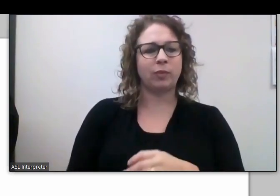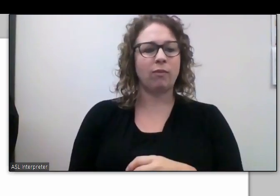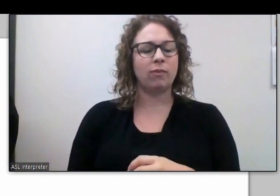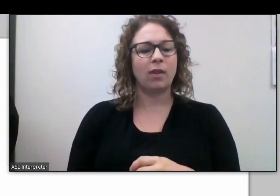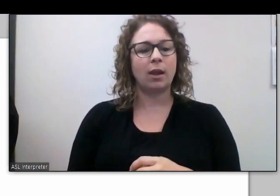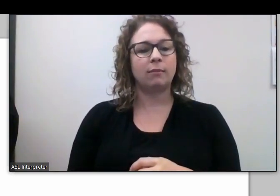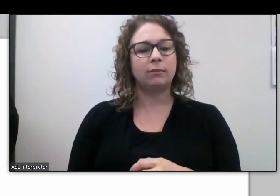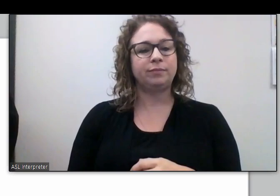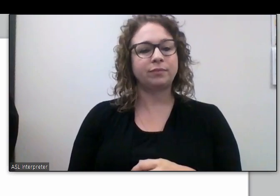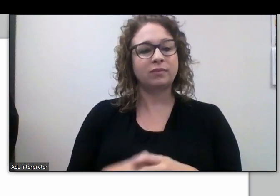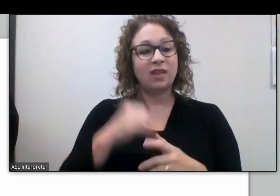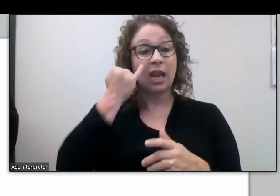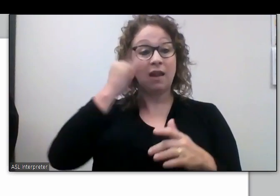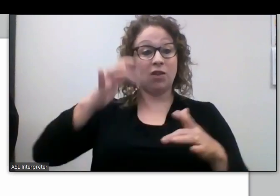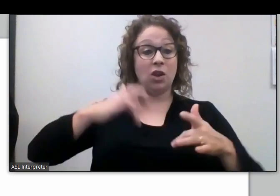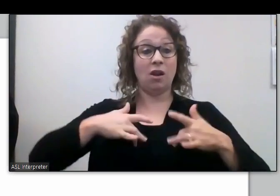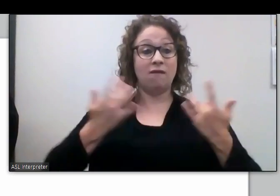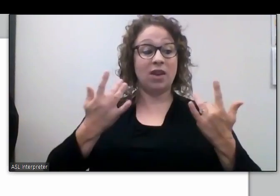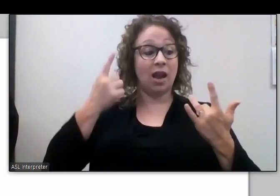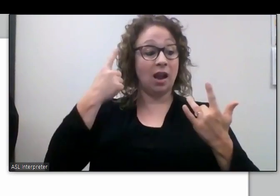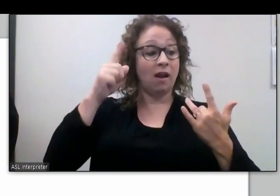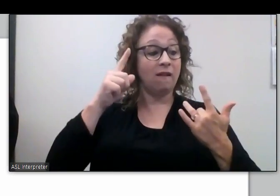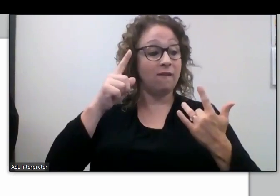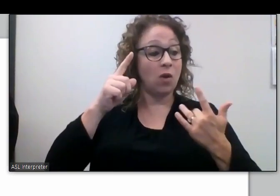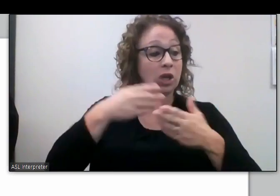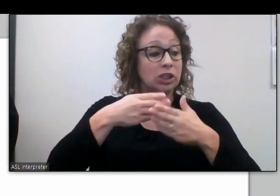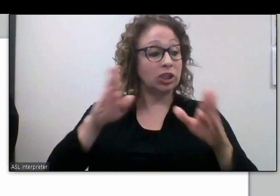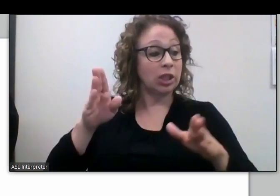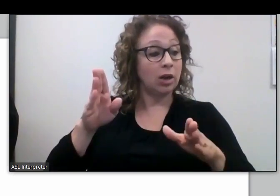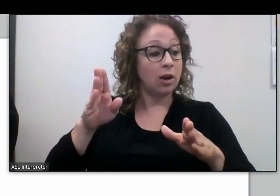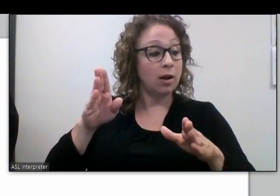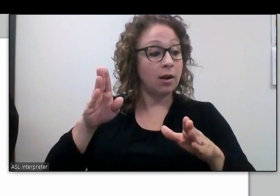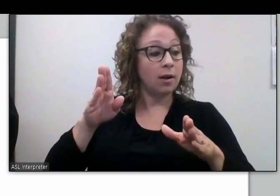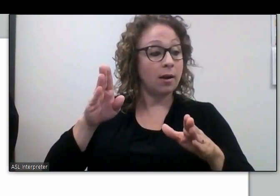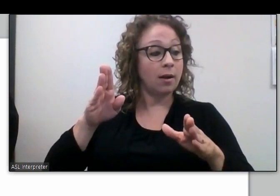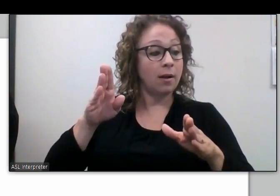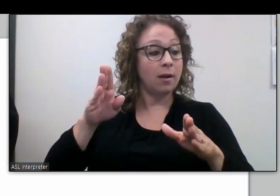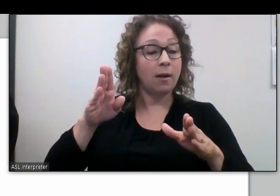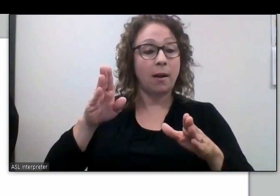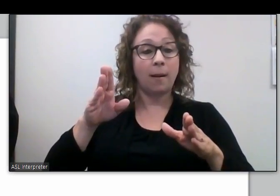If your event is open to the general public you should plan that people who are deaf or hard of hearing